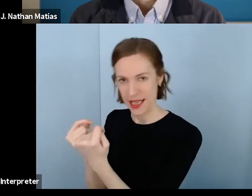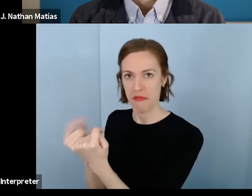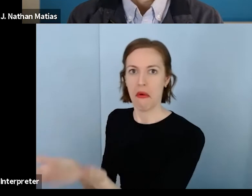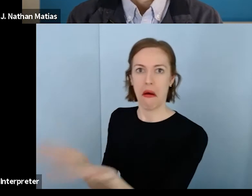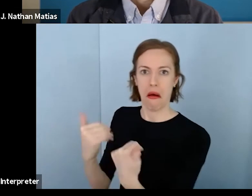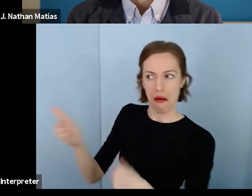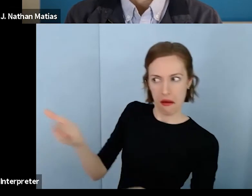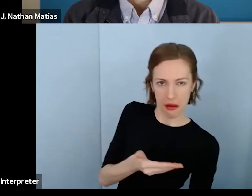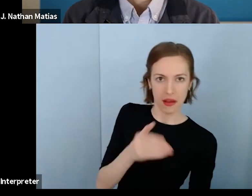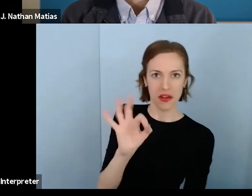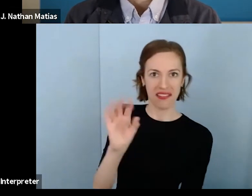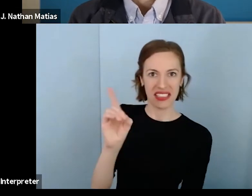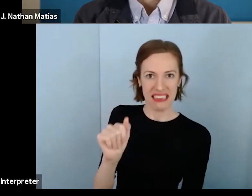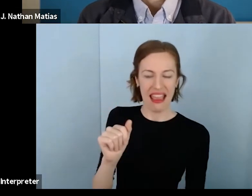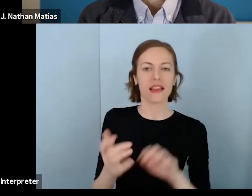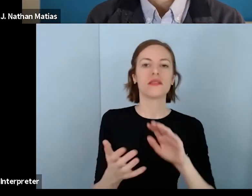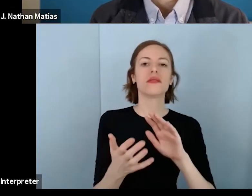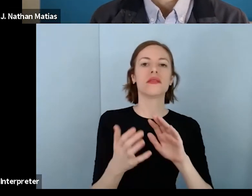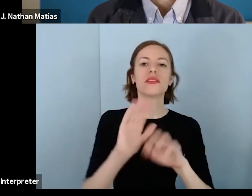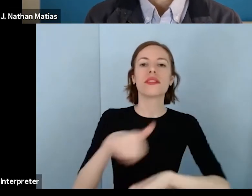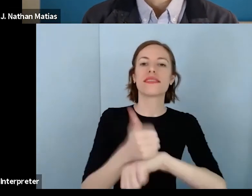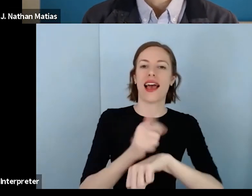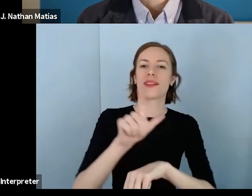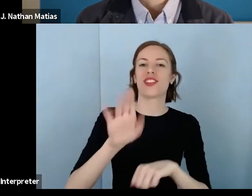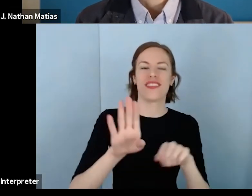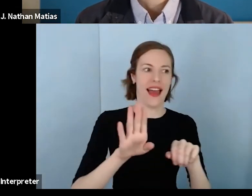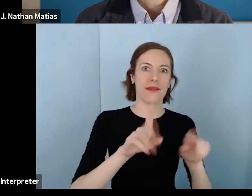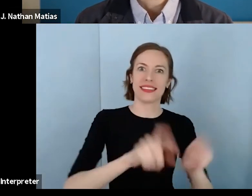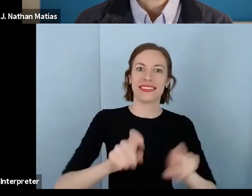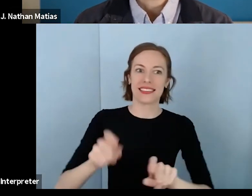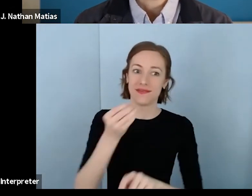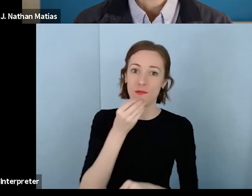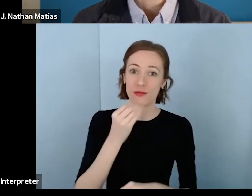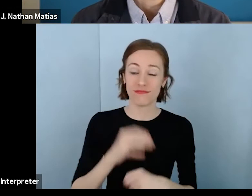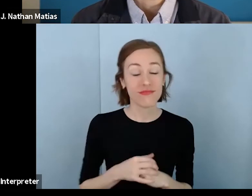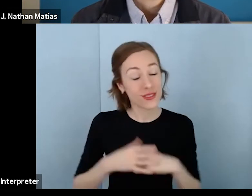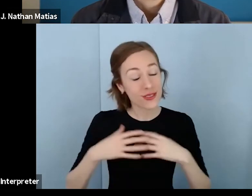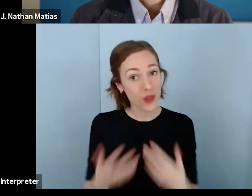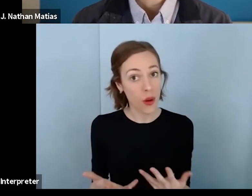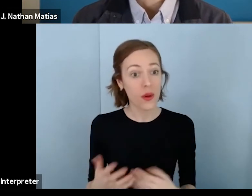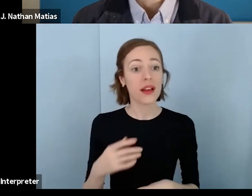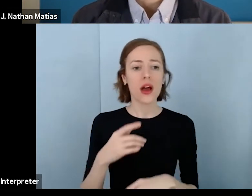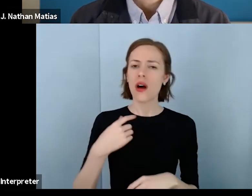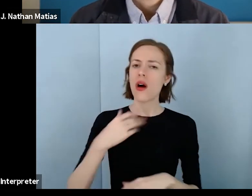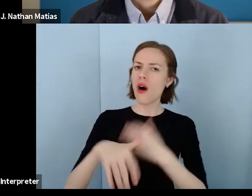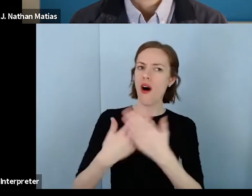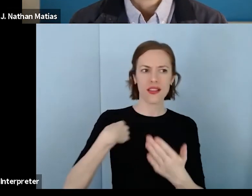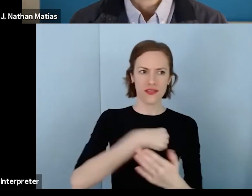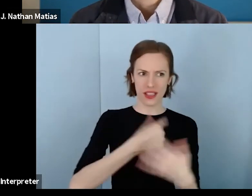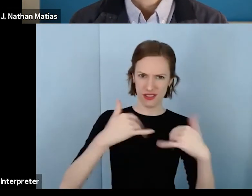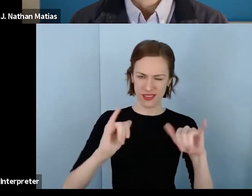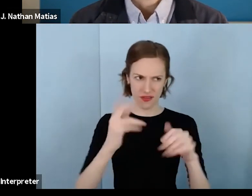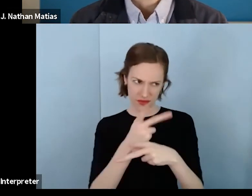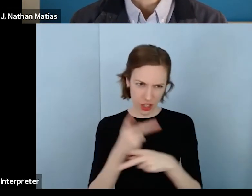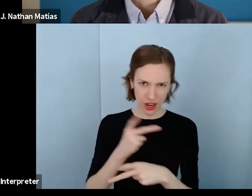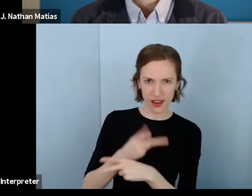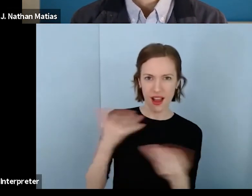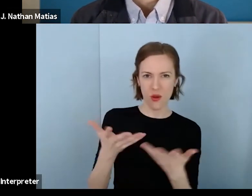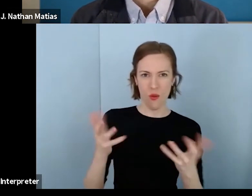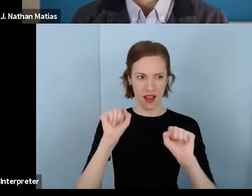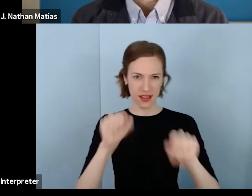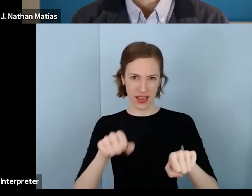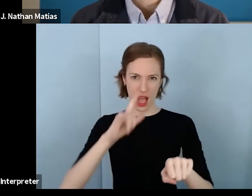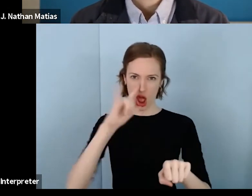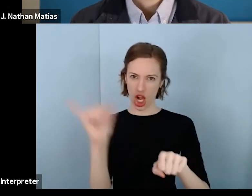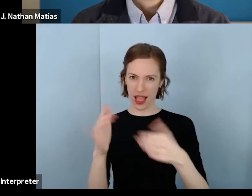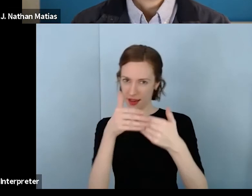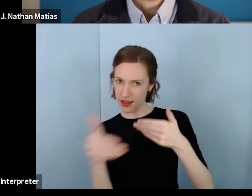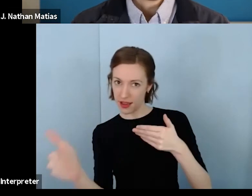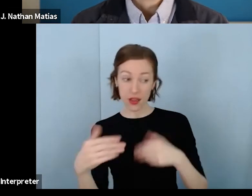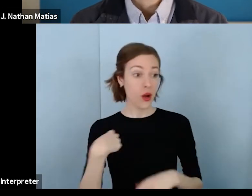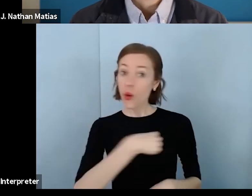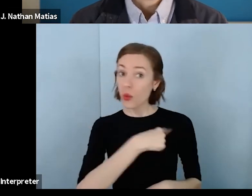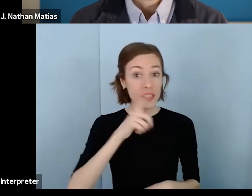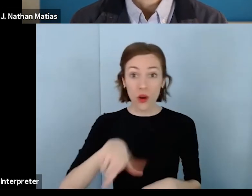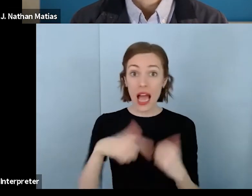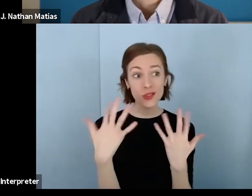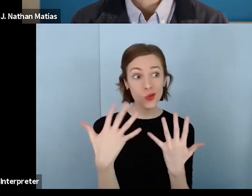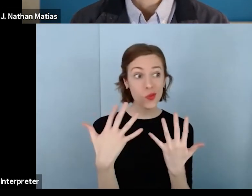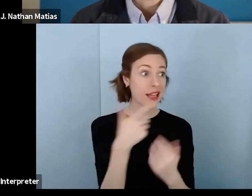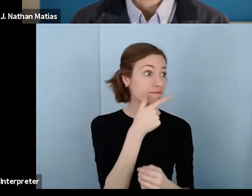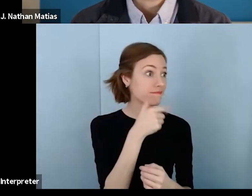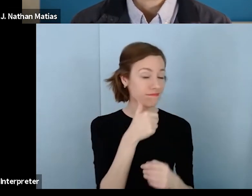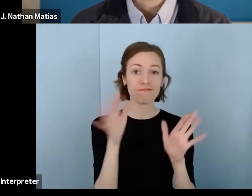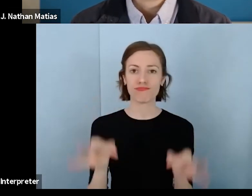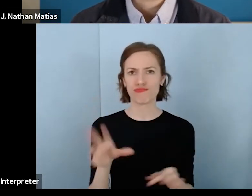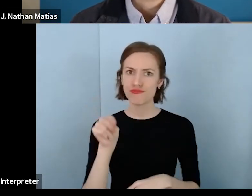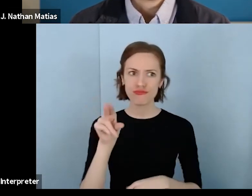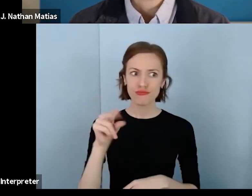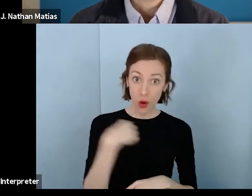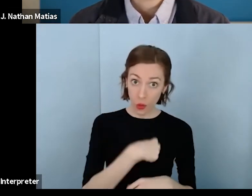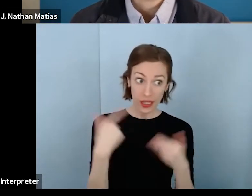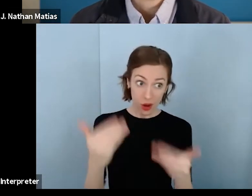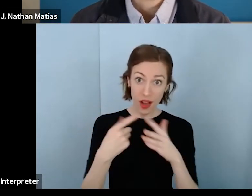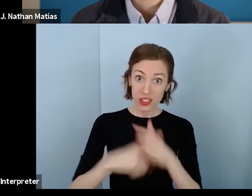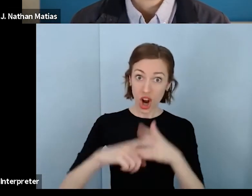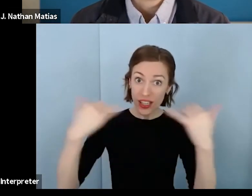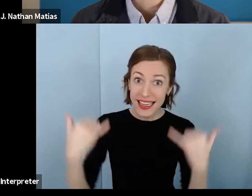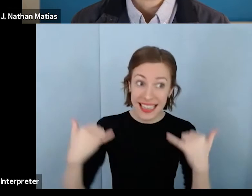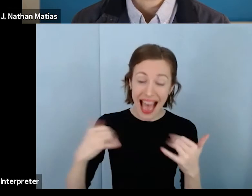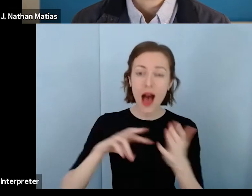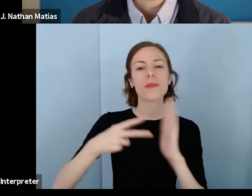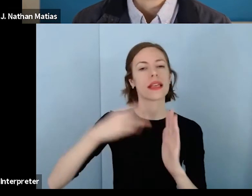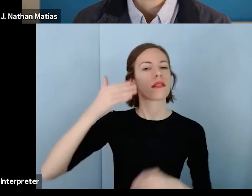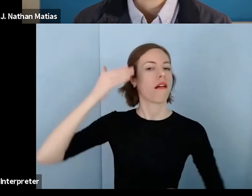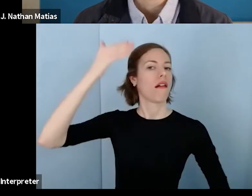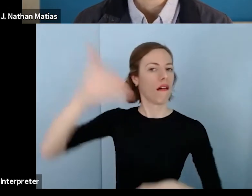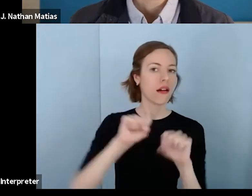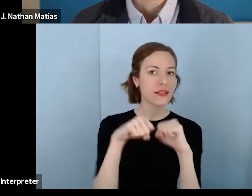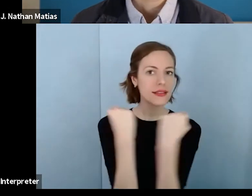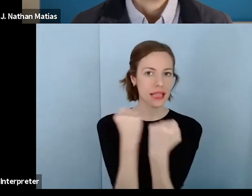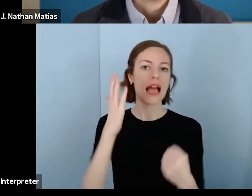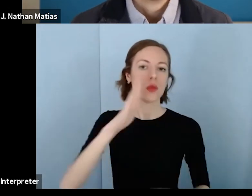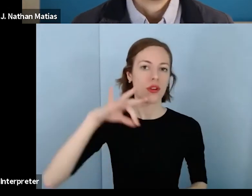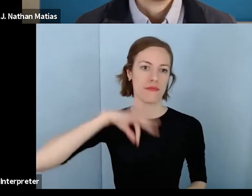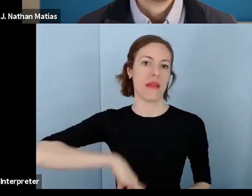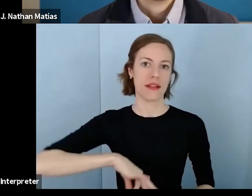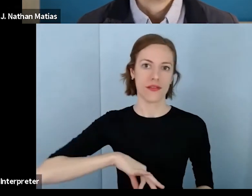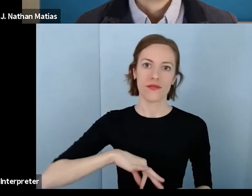an essential role for regulation and we're all trying to figure out what it will look like. We don't have to wait. In fact, the more we can do to get started now, the better off society will be as we have more and more of these regulation debates.